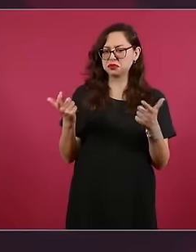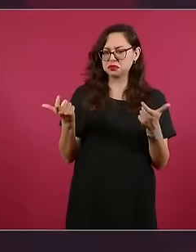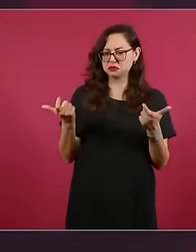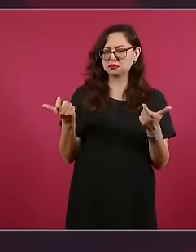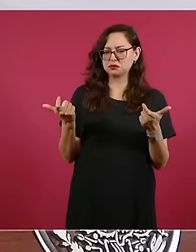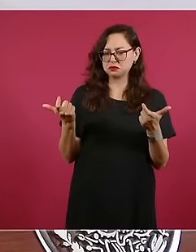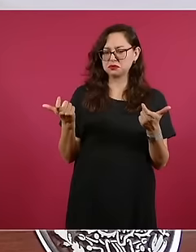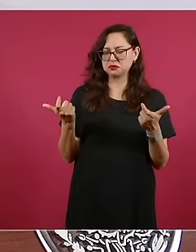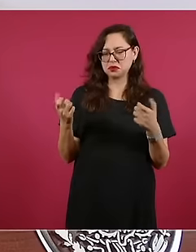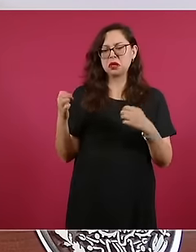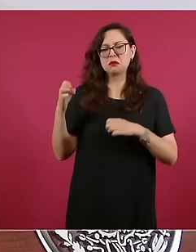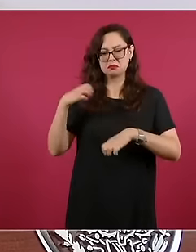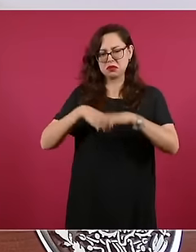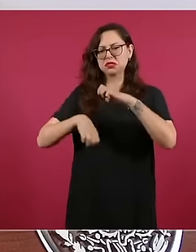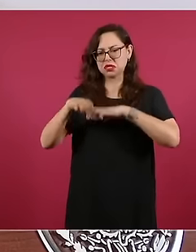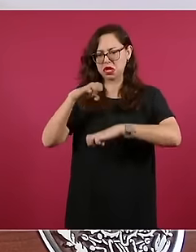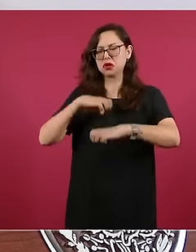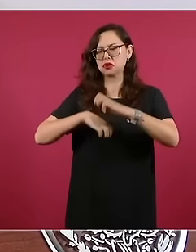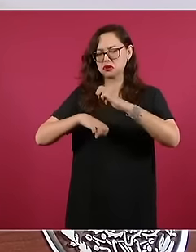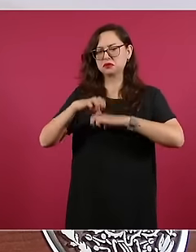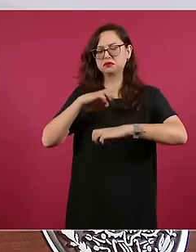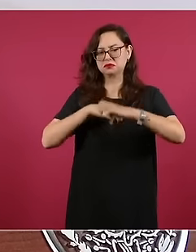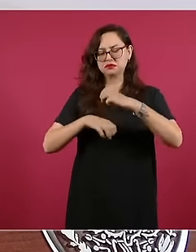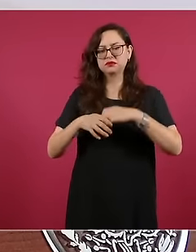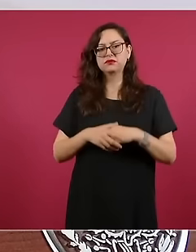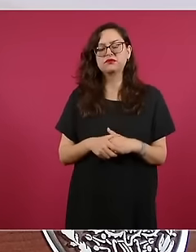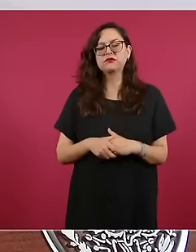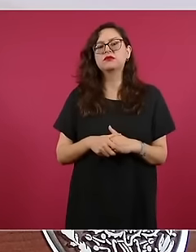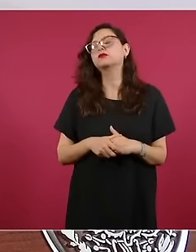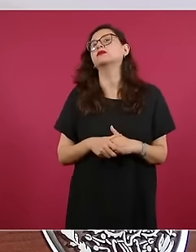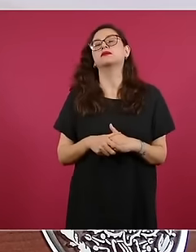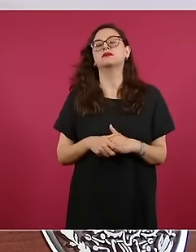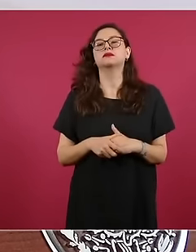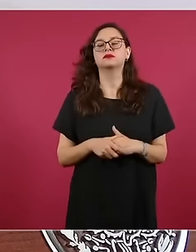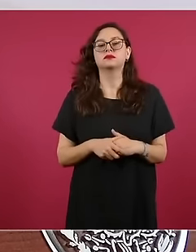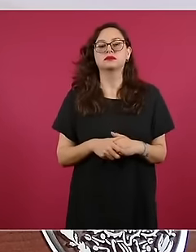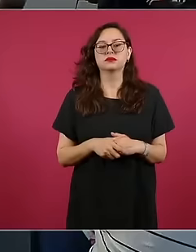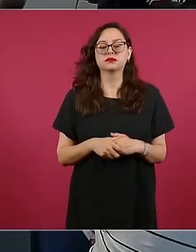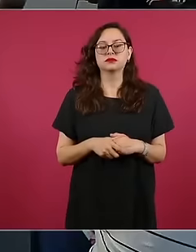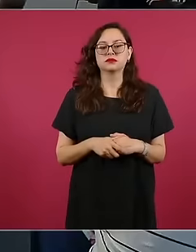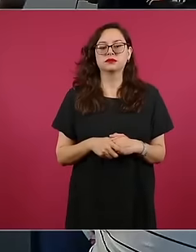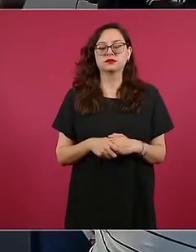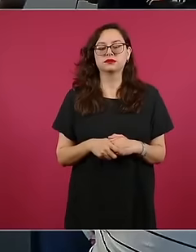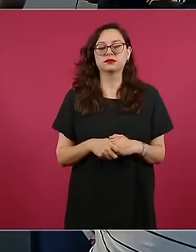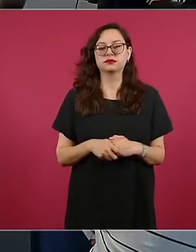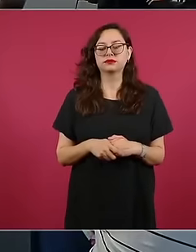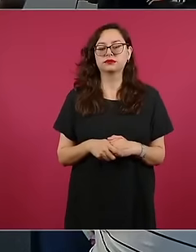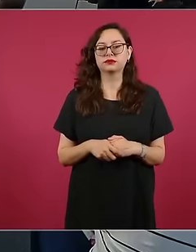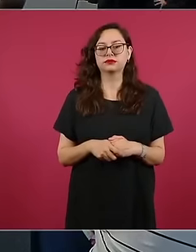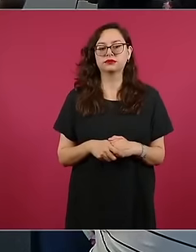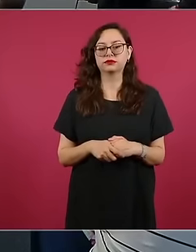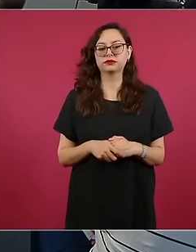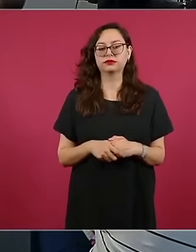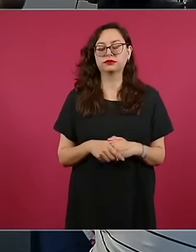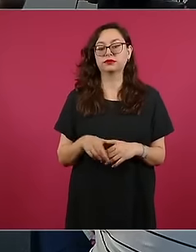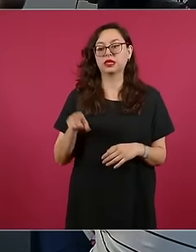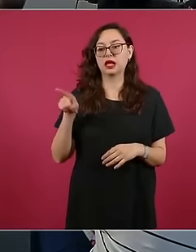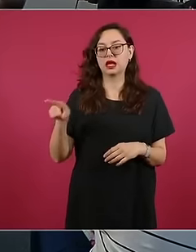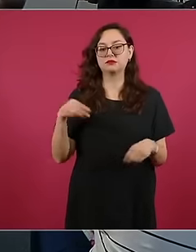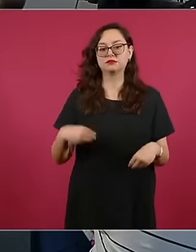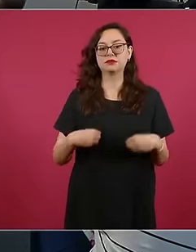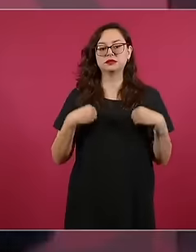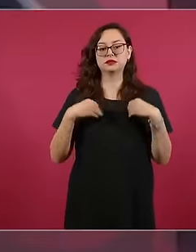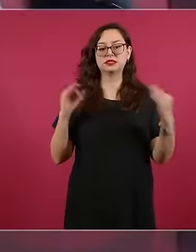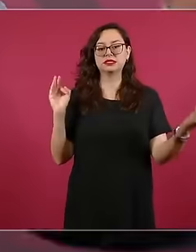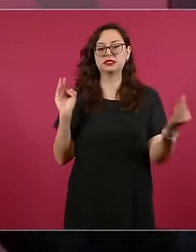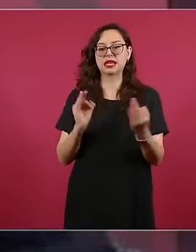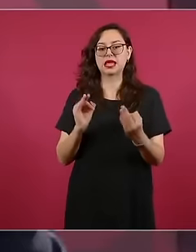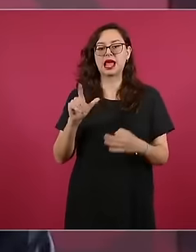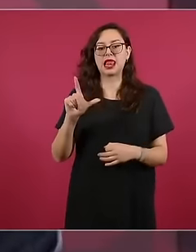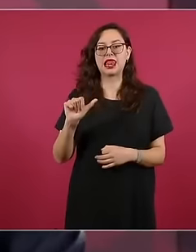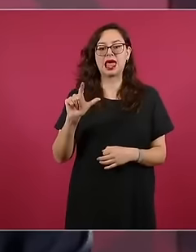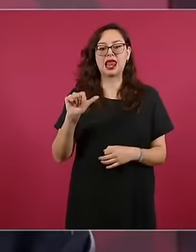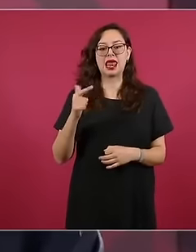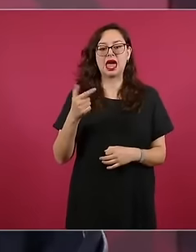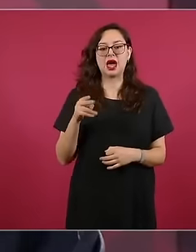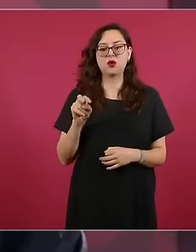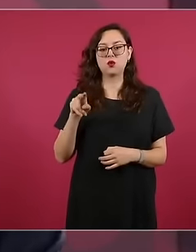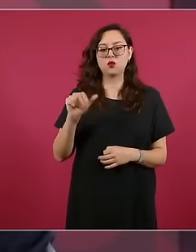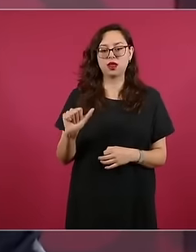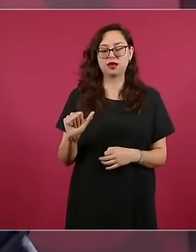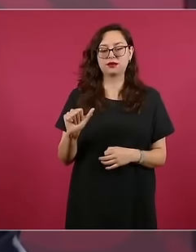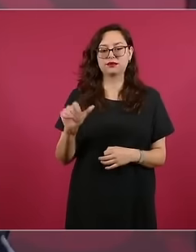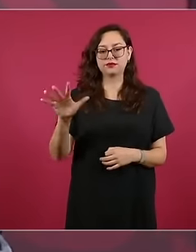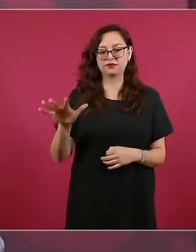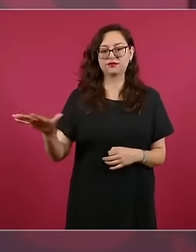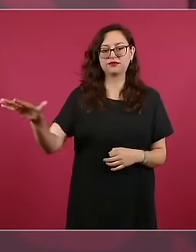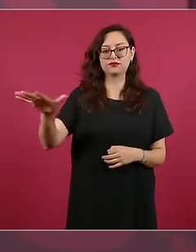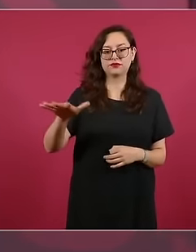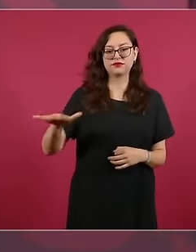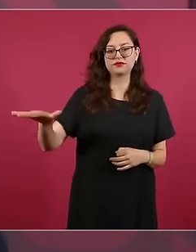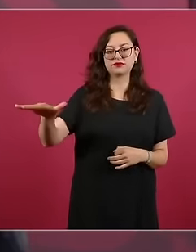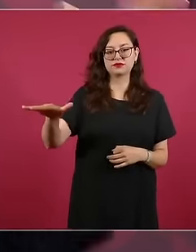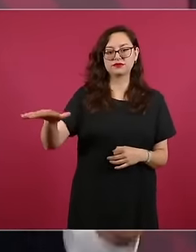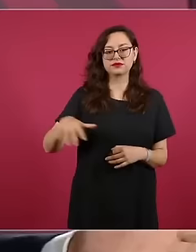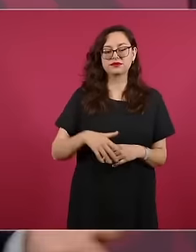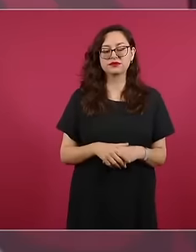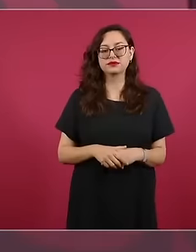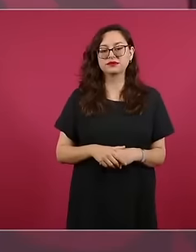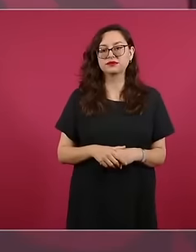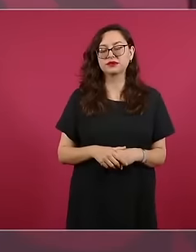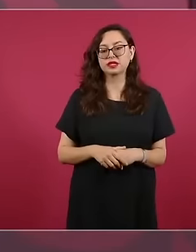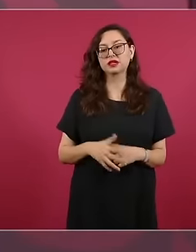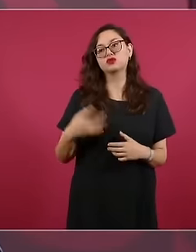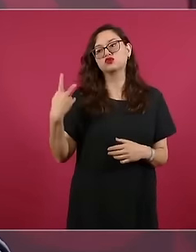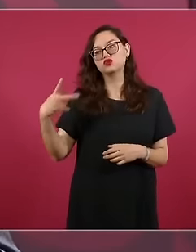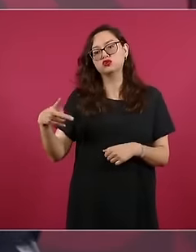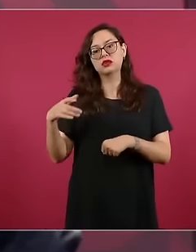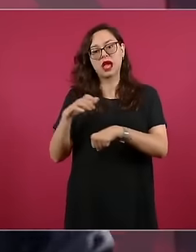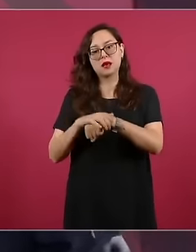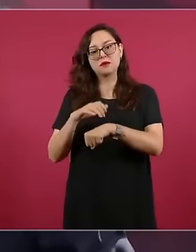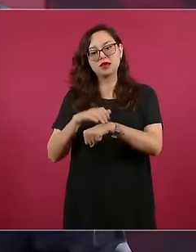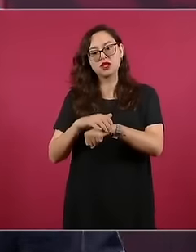businessman and he is in the lagoon and all his friends with a way of thinking